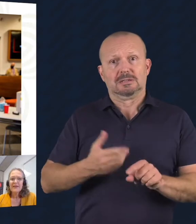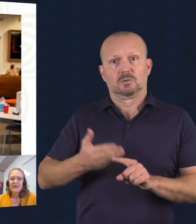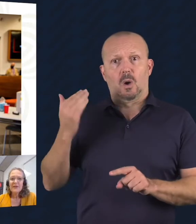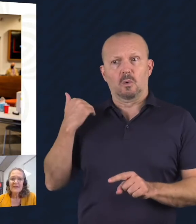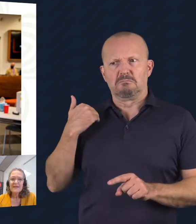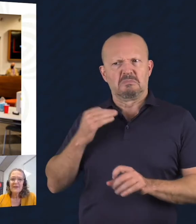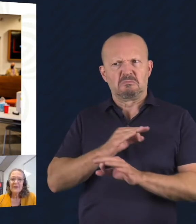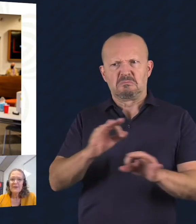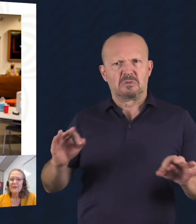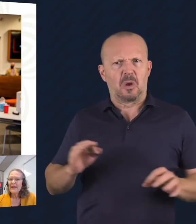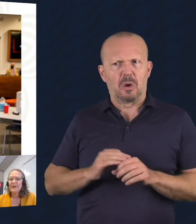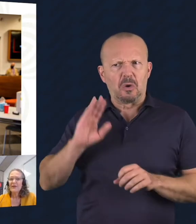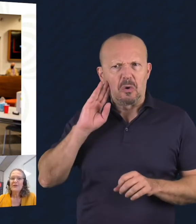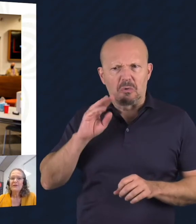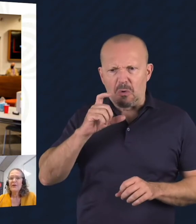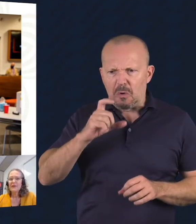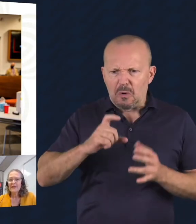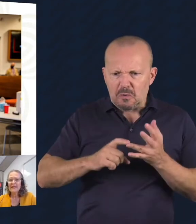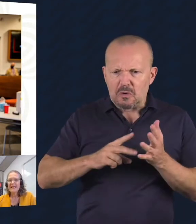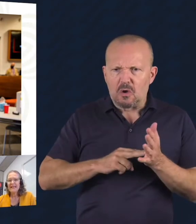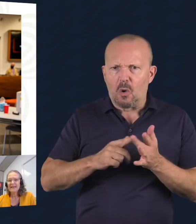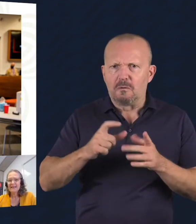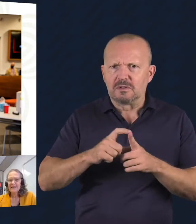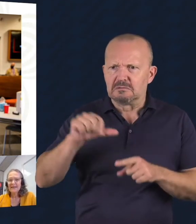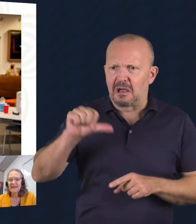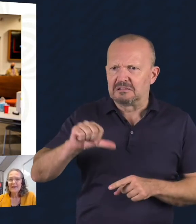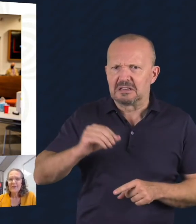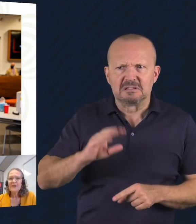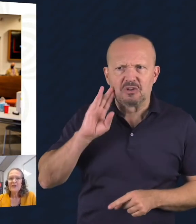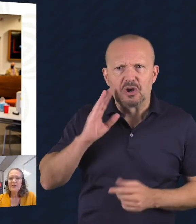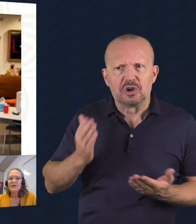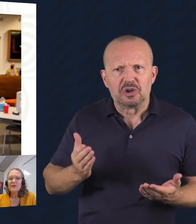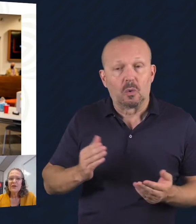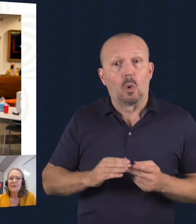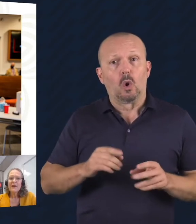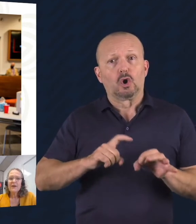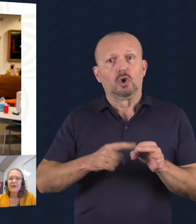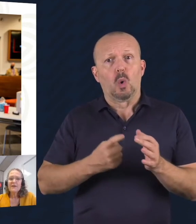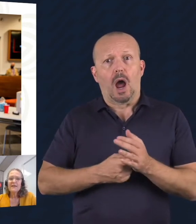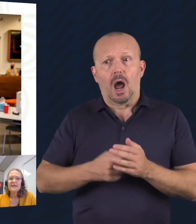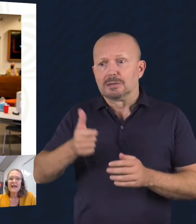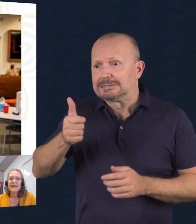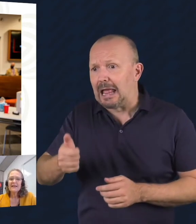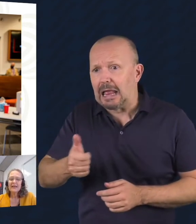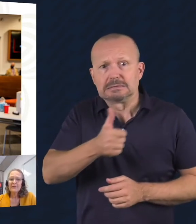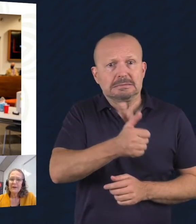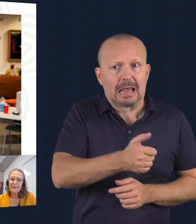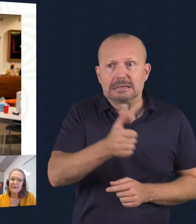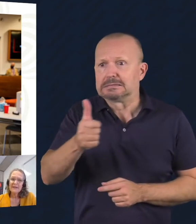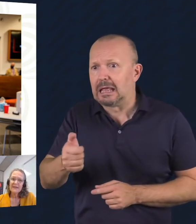Two years ago, we hadn't heard of COVID-19. We didn't use QR codes to scan into everywhere we visited.